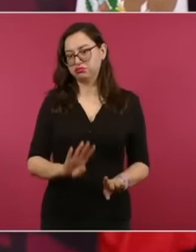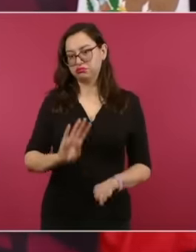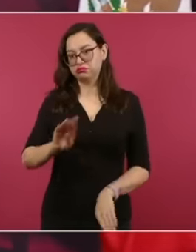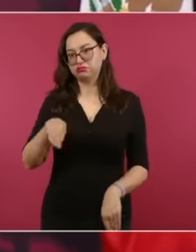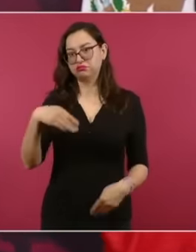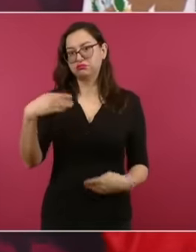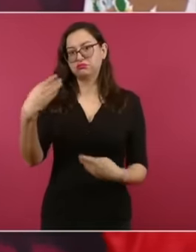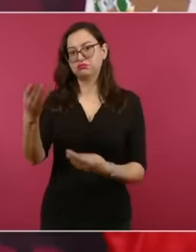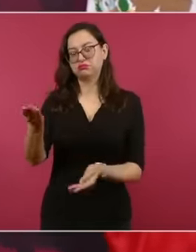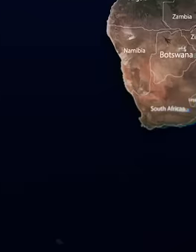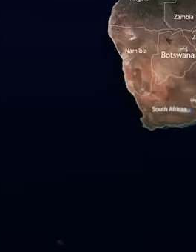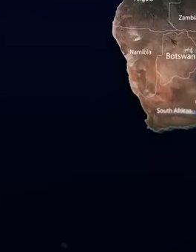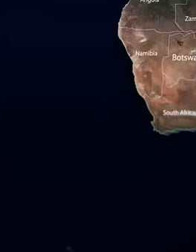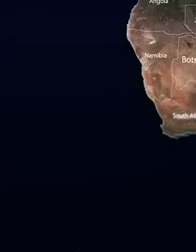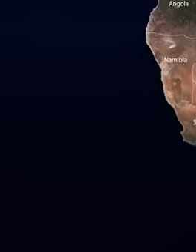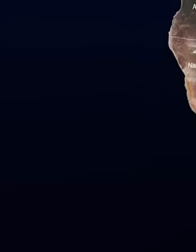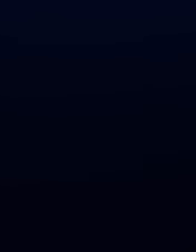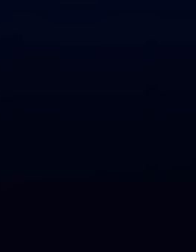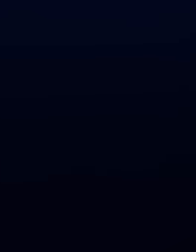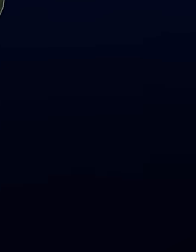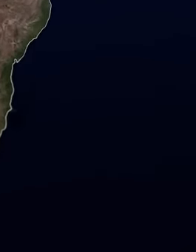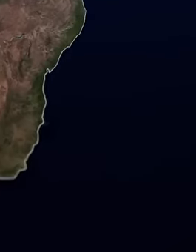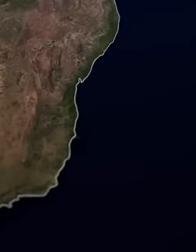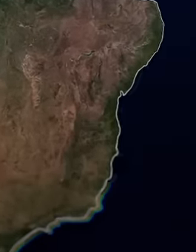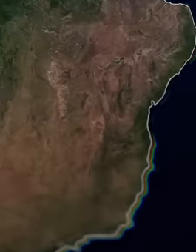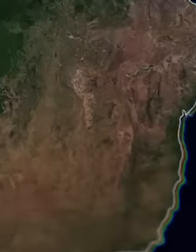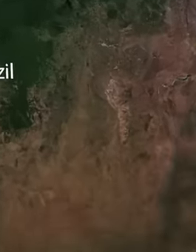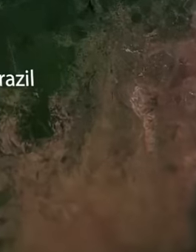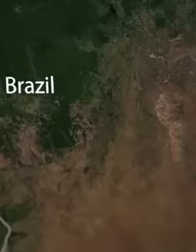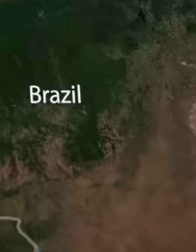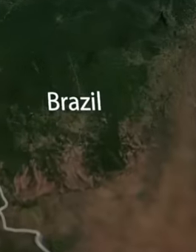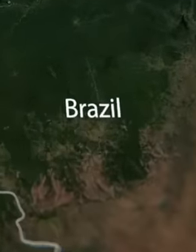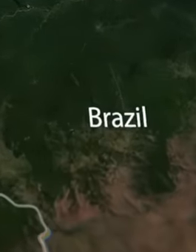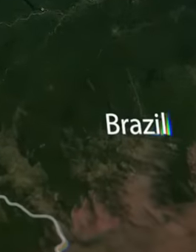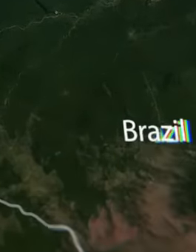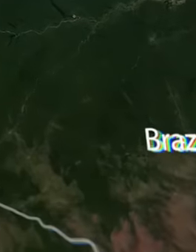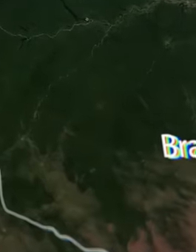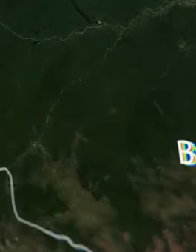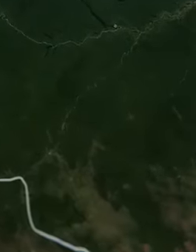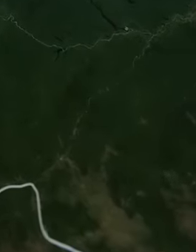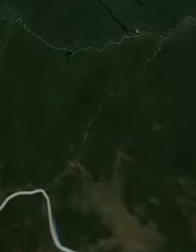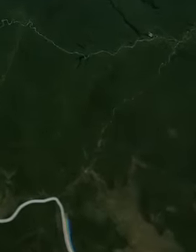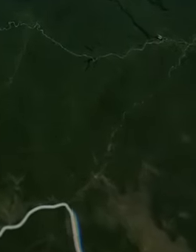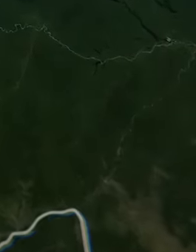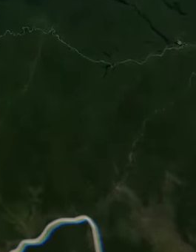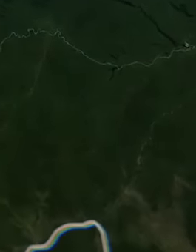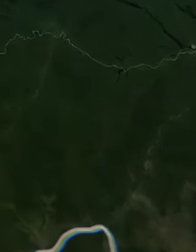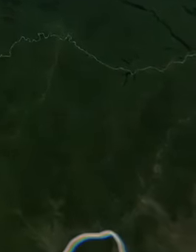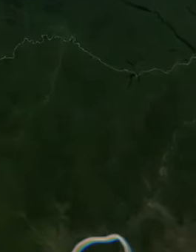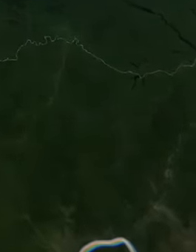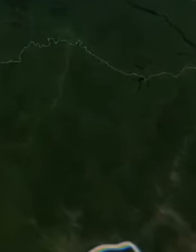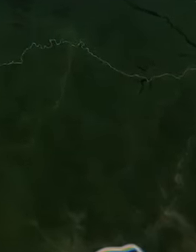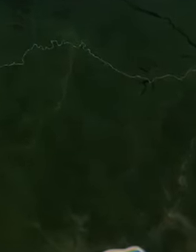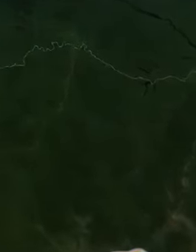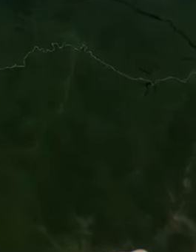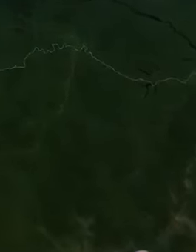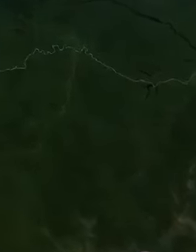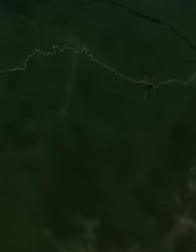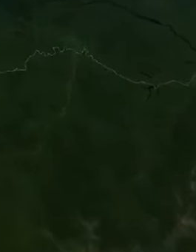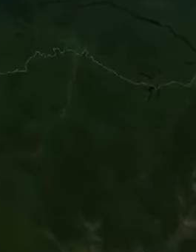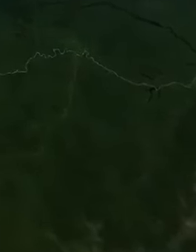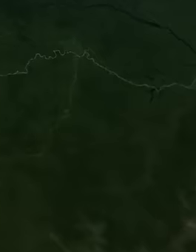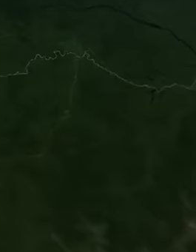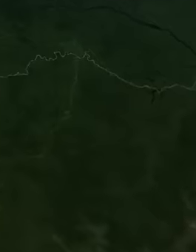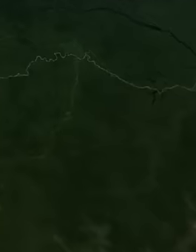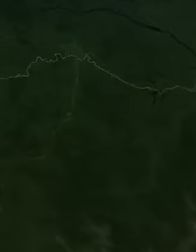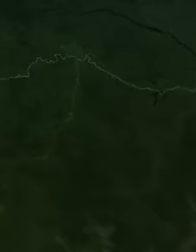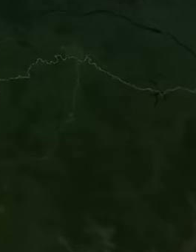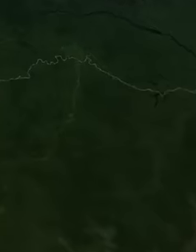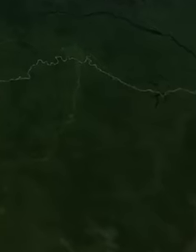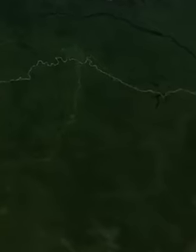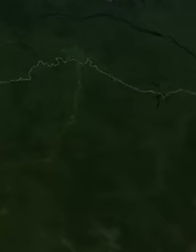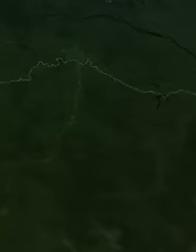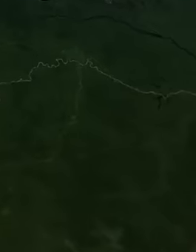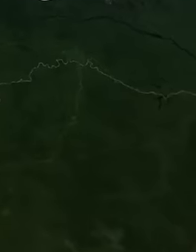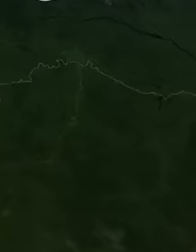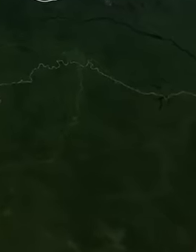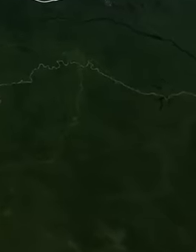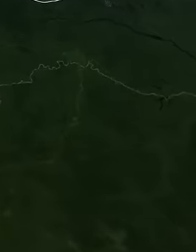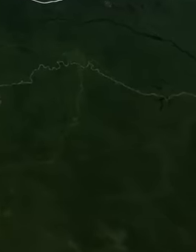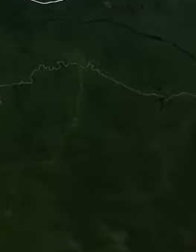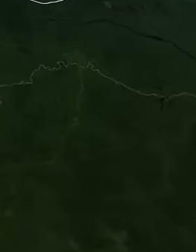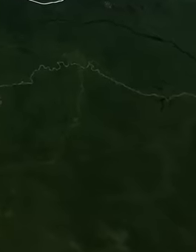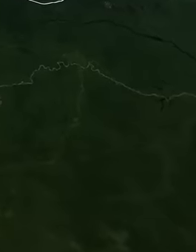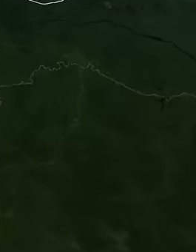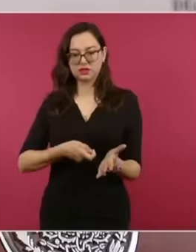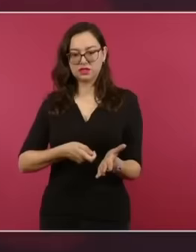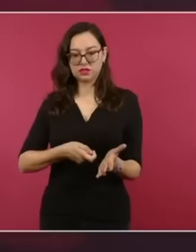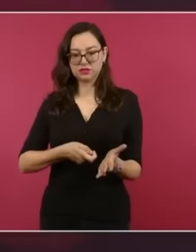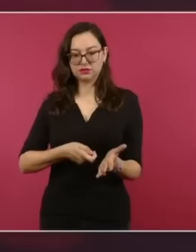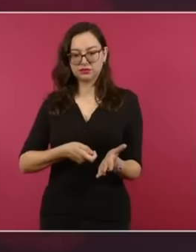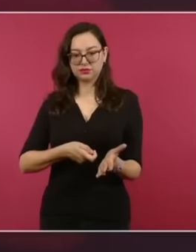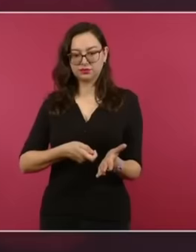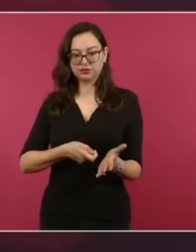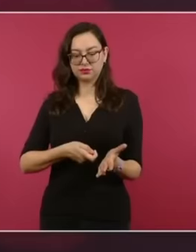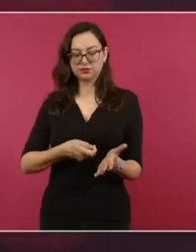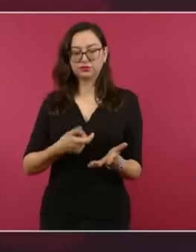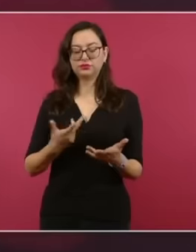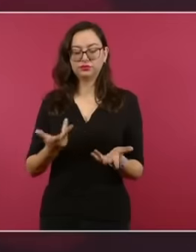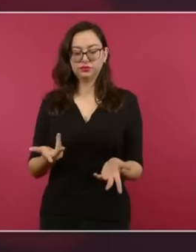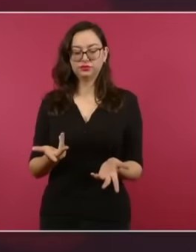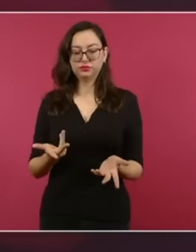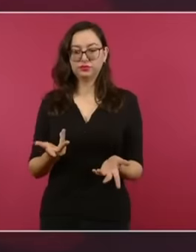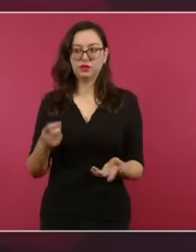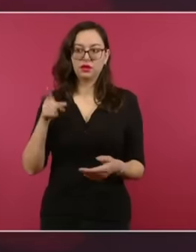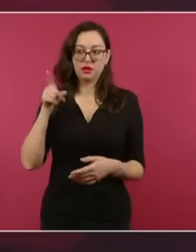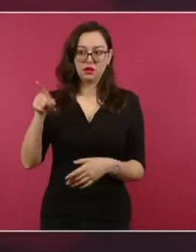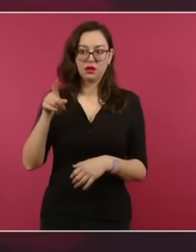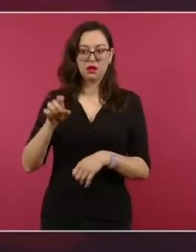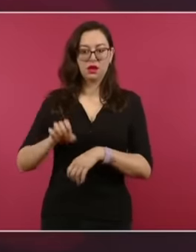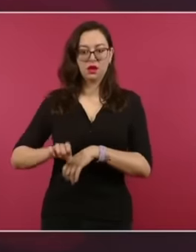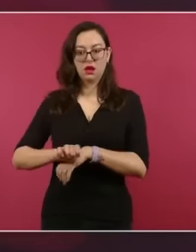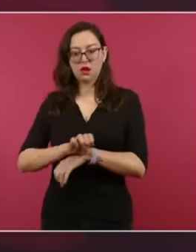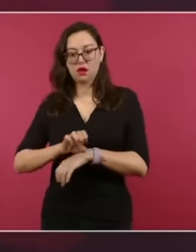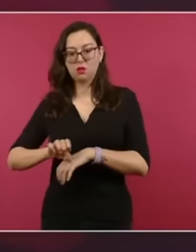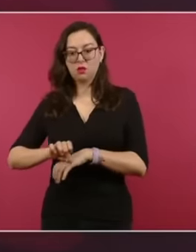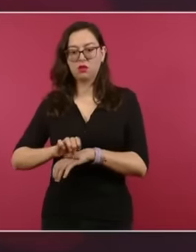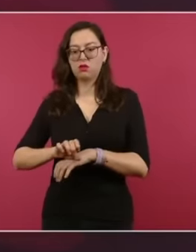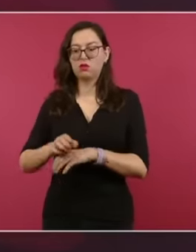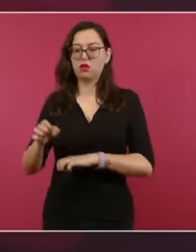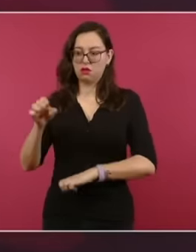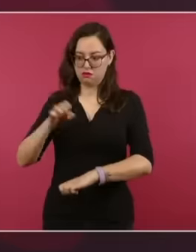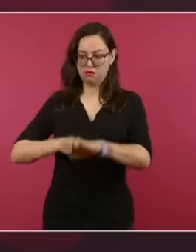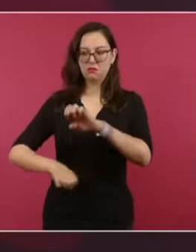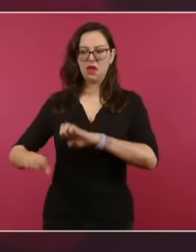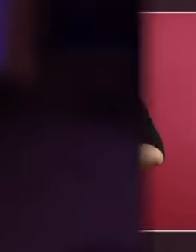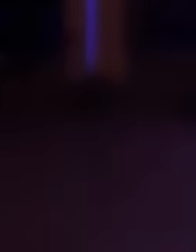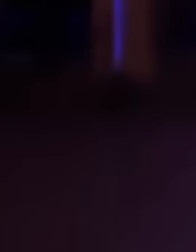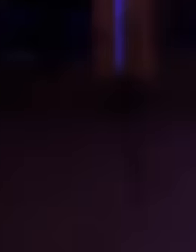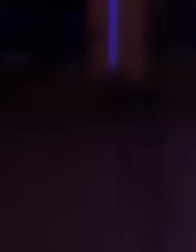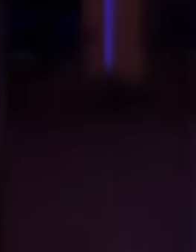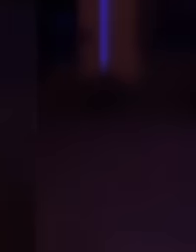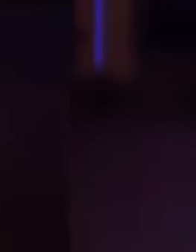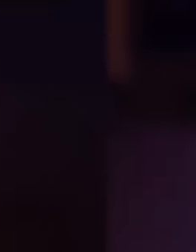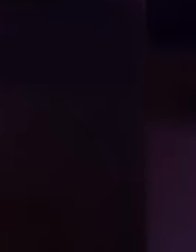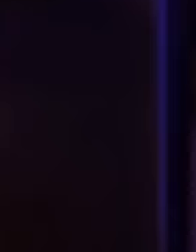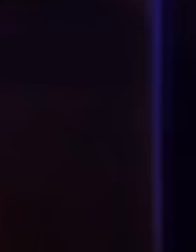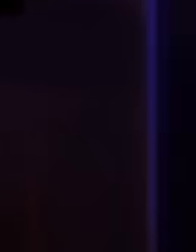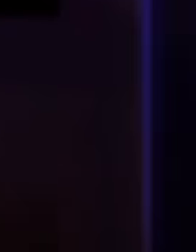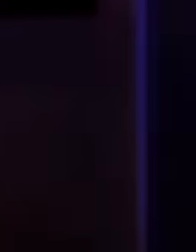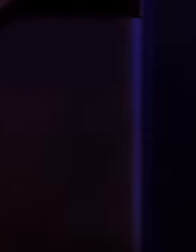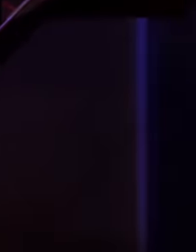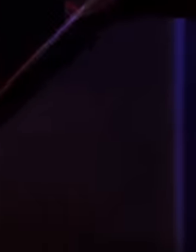what this complaint consists of will be explained. for the assault on our embassy in Ecuador,